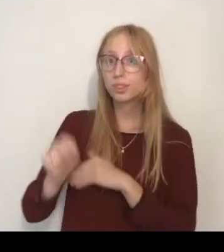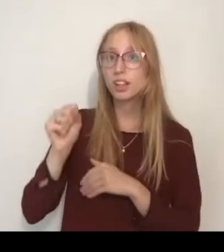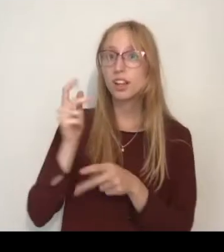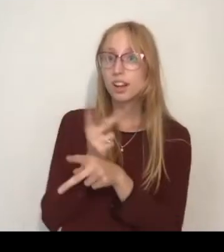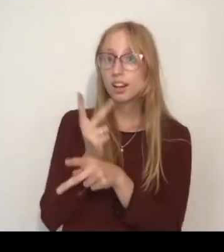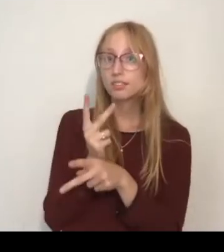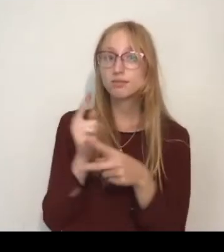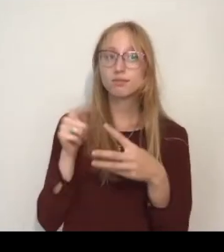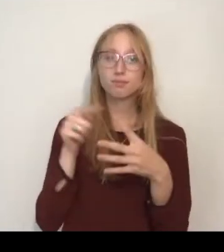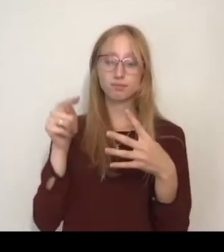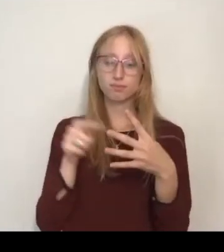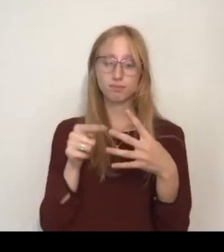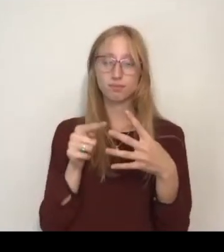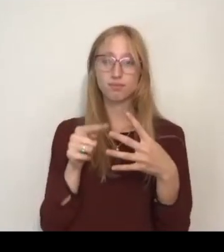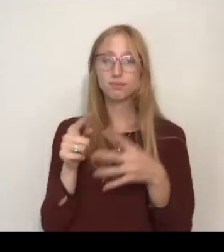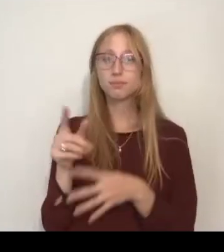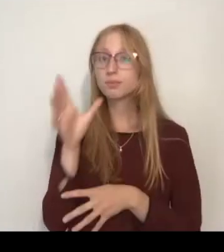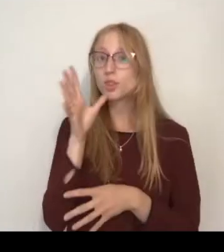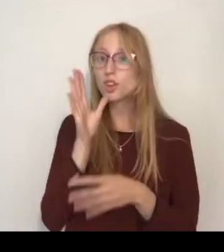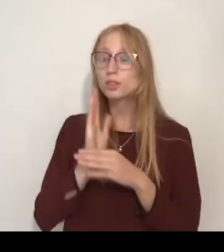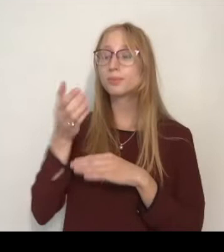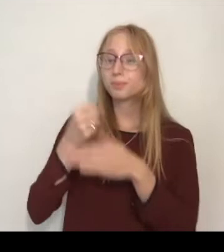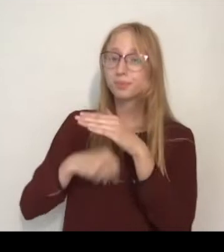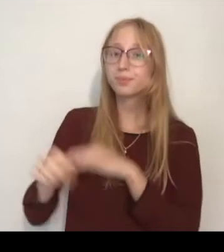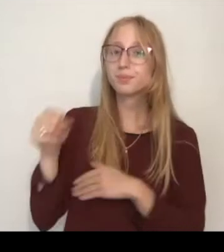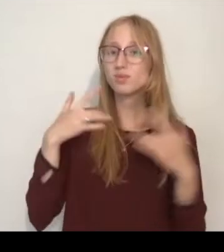Consequences like: Delay in or lack of prenatal care,